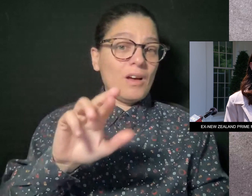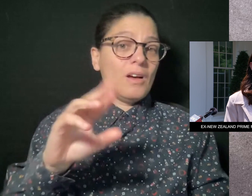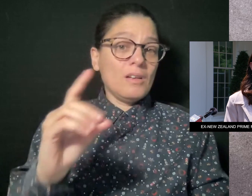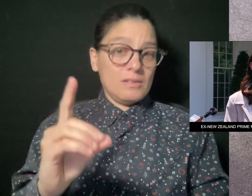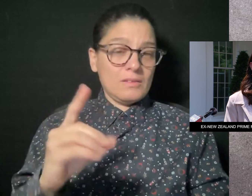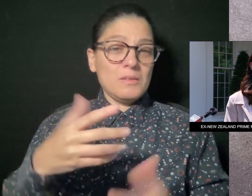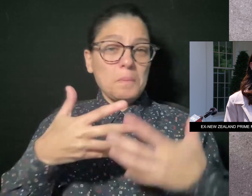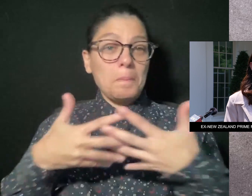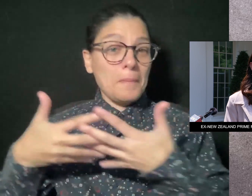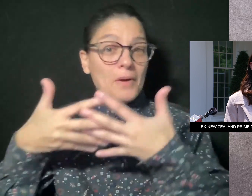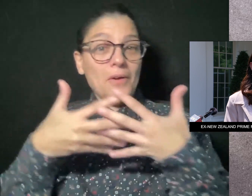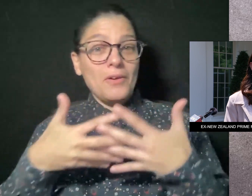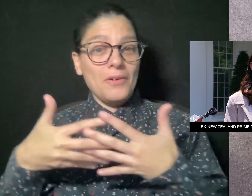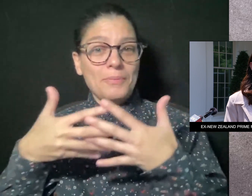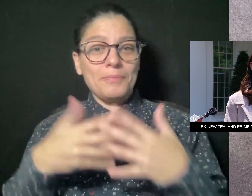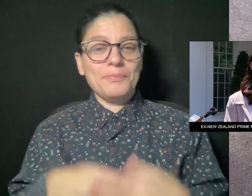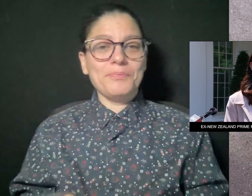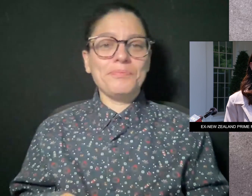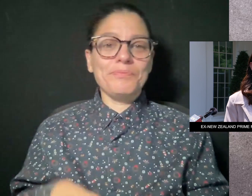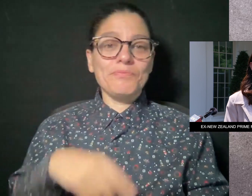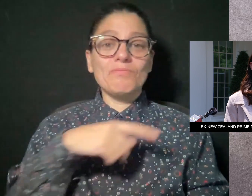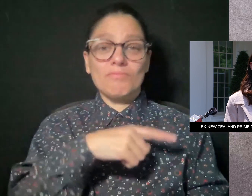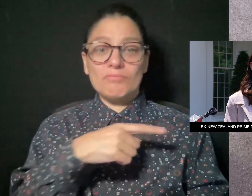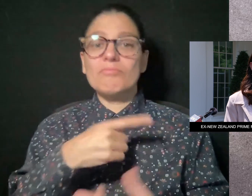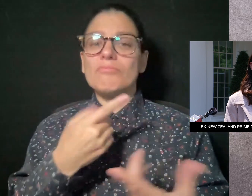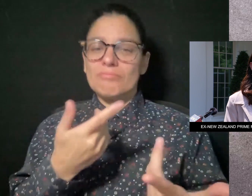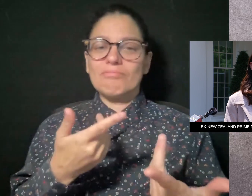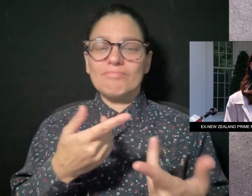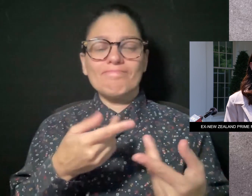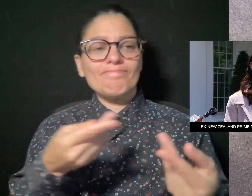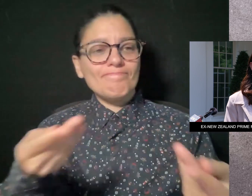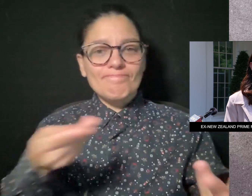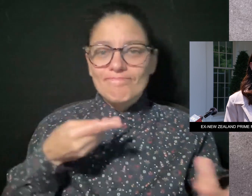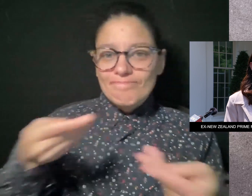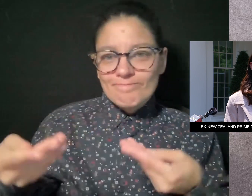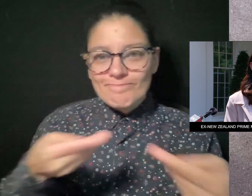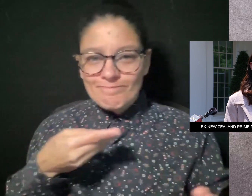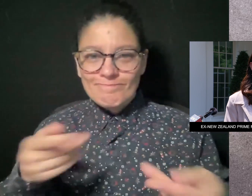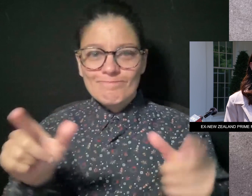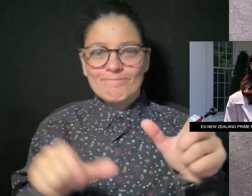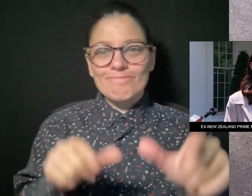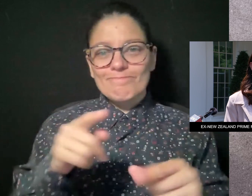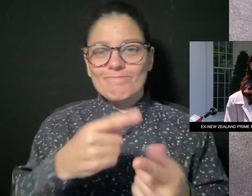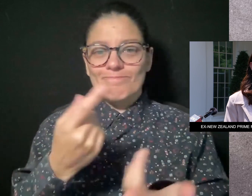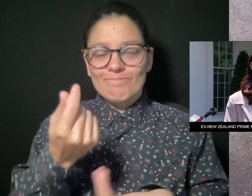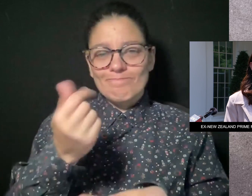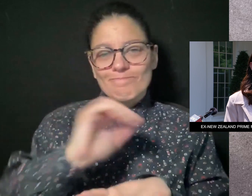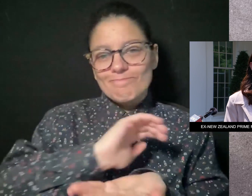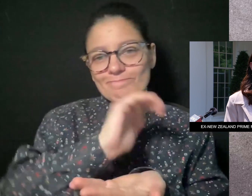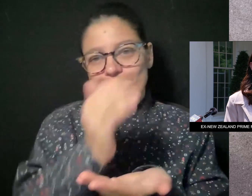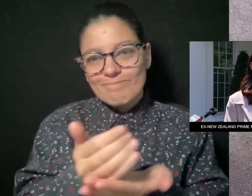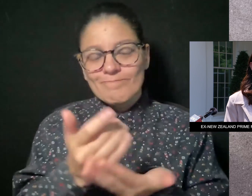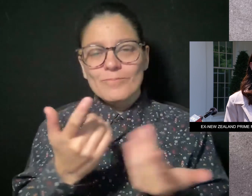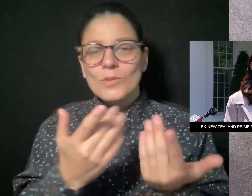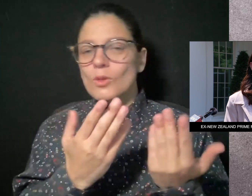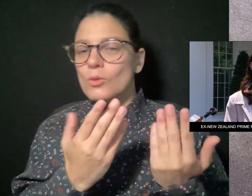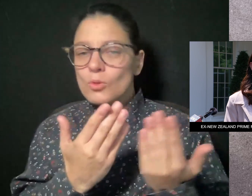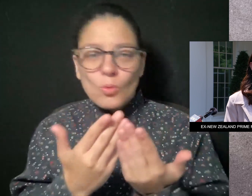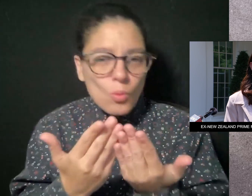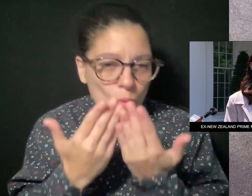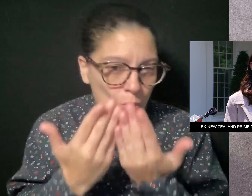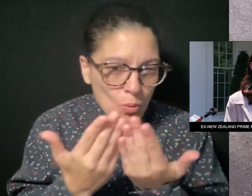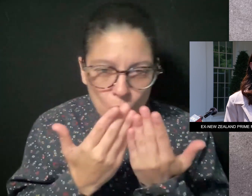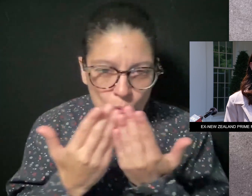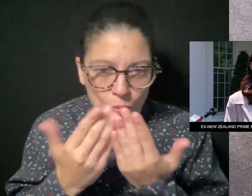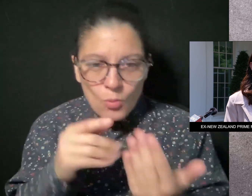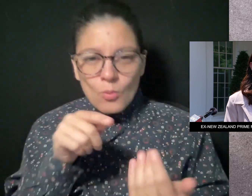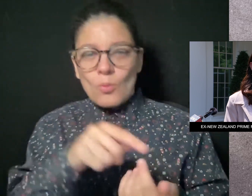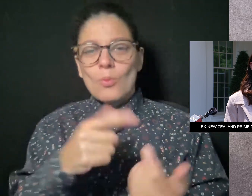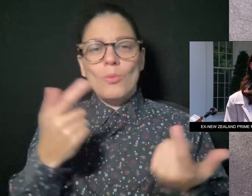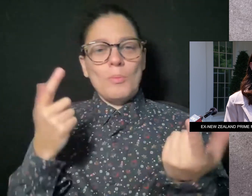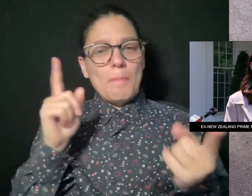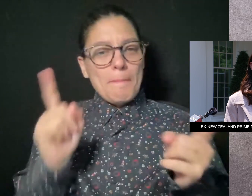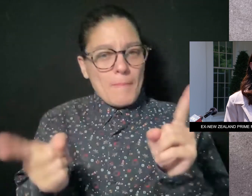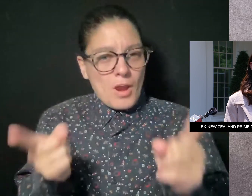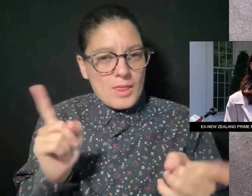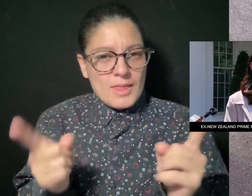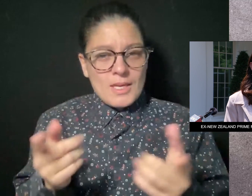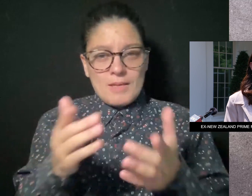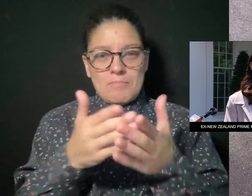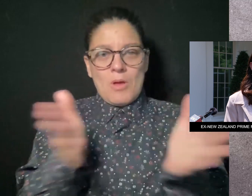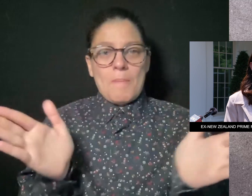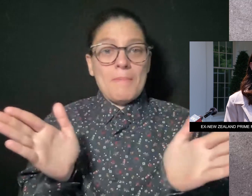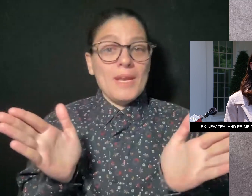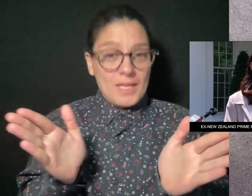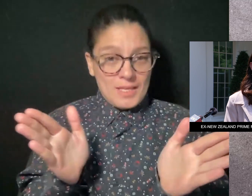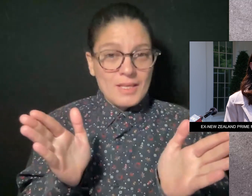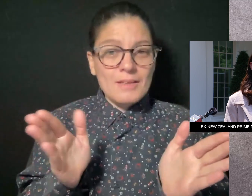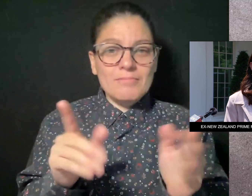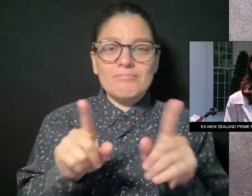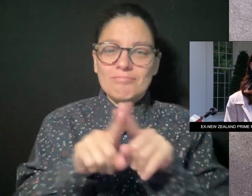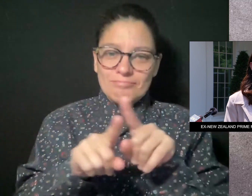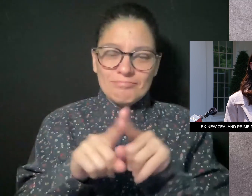States Ardern has been appointed to dual fellowships